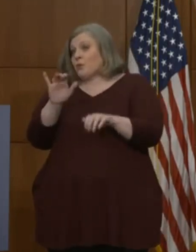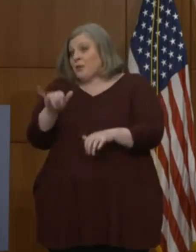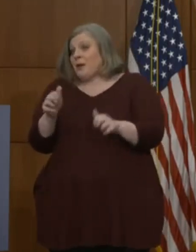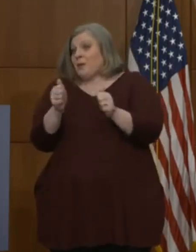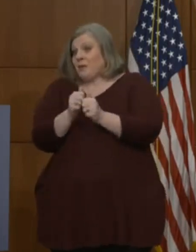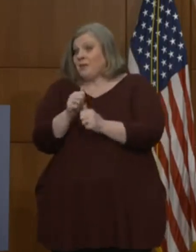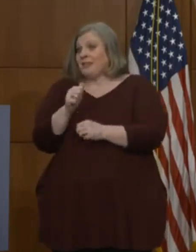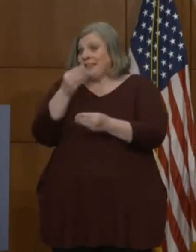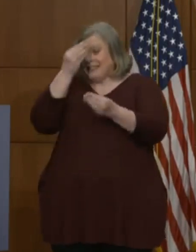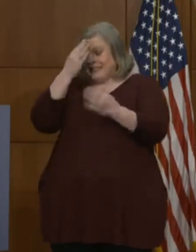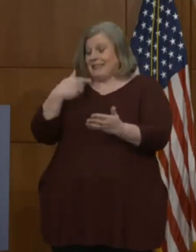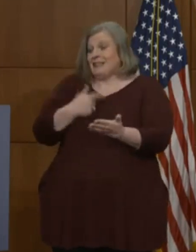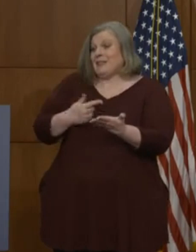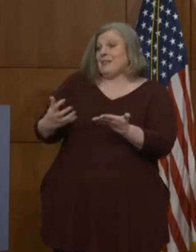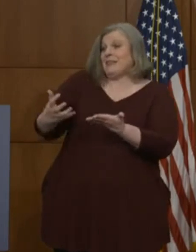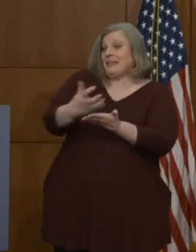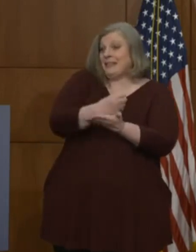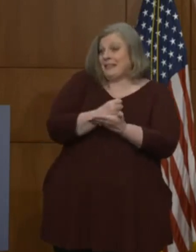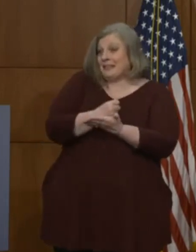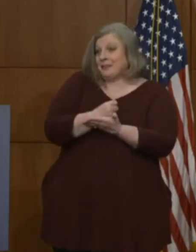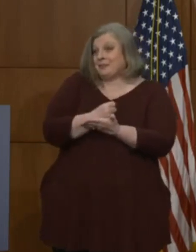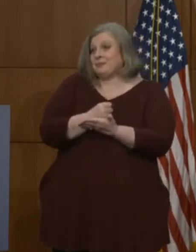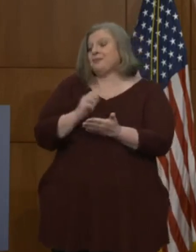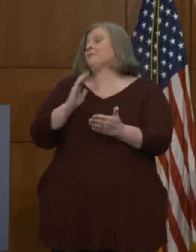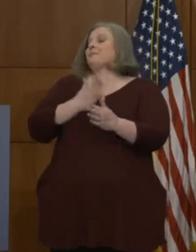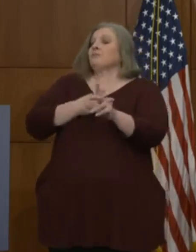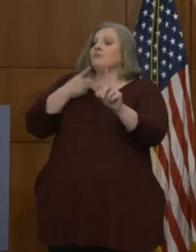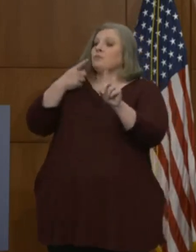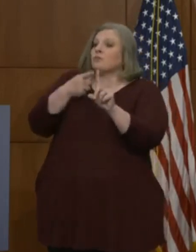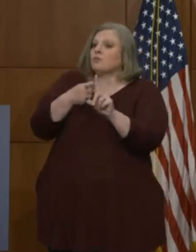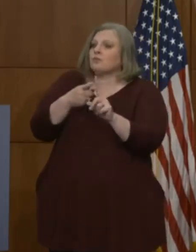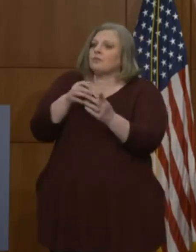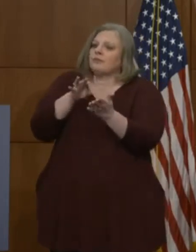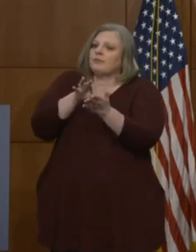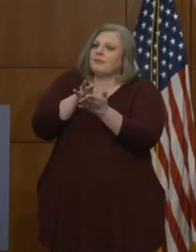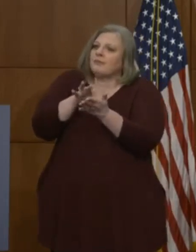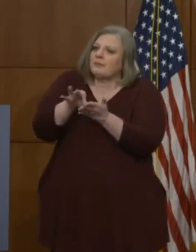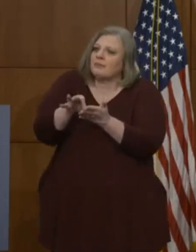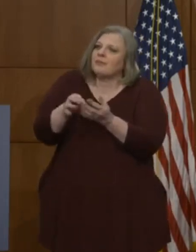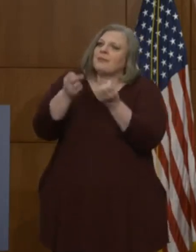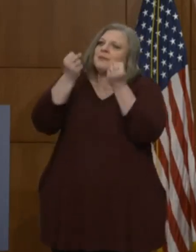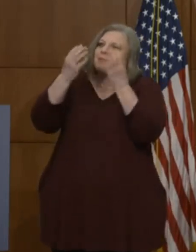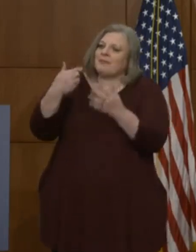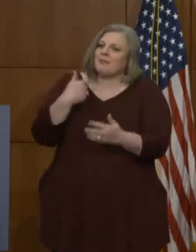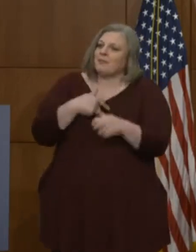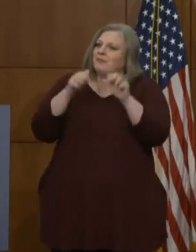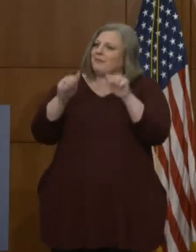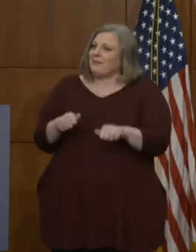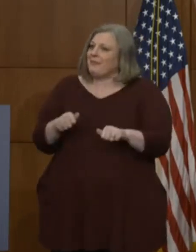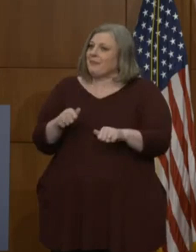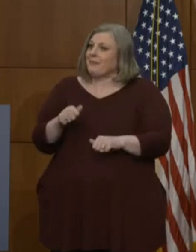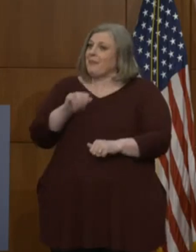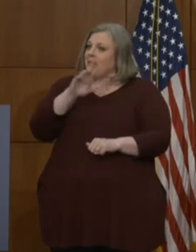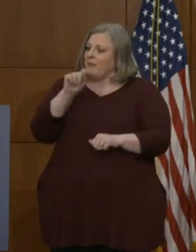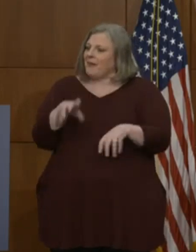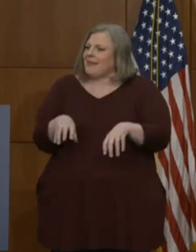IMPACTED BY THE DISEASE AND WE CAN DO THAT WITH- WITH THE DATA CAN DO THAT WITH- WITH THE DATA WEEK AT WE ALWAYS AIM TO COUNT WEEK AT WE ALWAYS AIM TO COUNT AS MANY AS WE CAN. BUT THAT